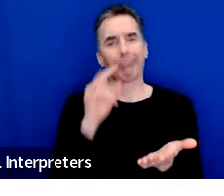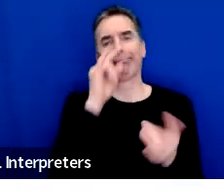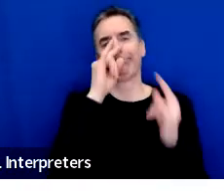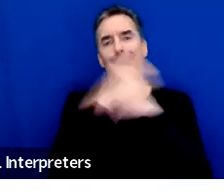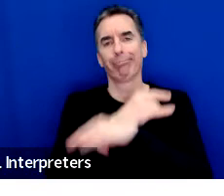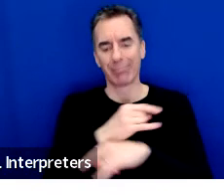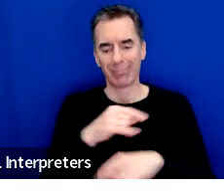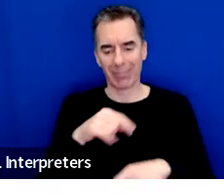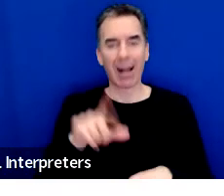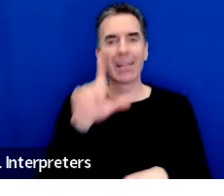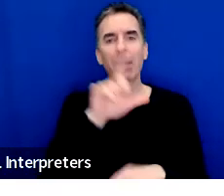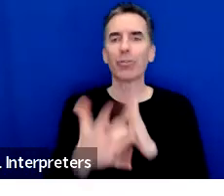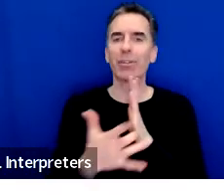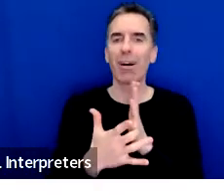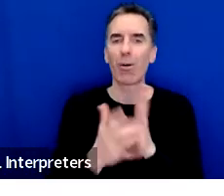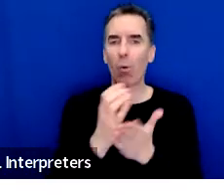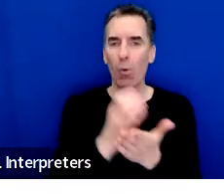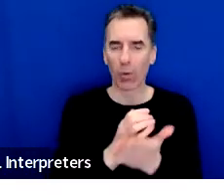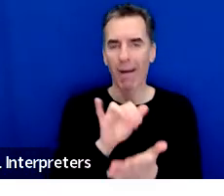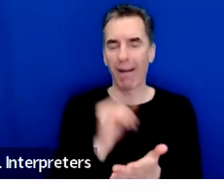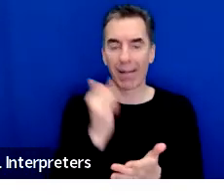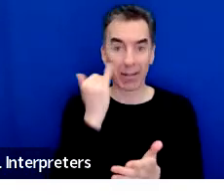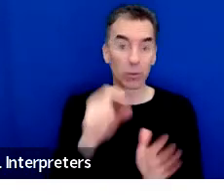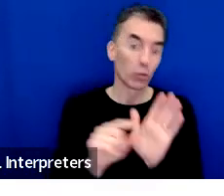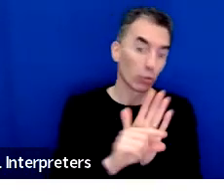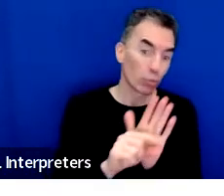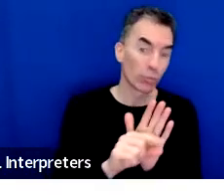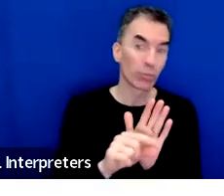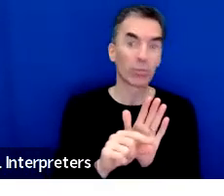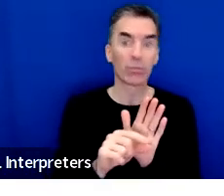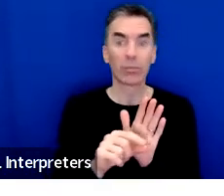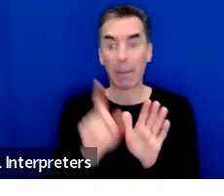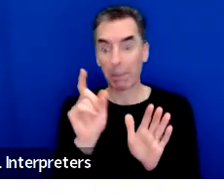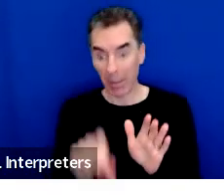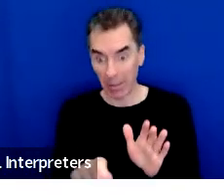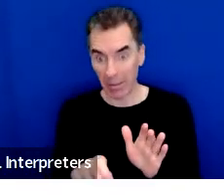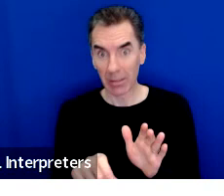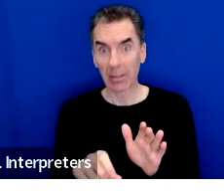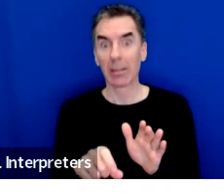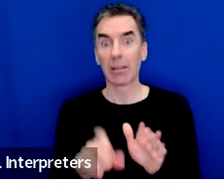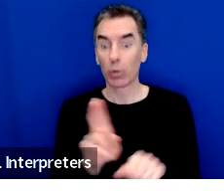So if an assignment or activity required the use of a library resource, I would give instruction on that.